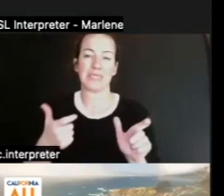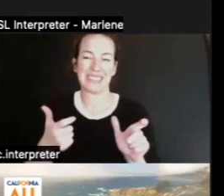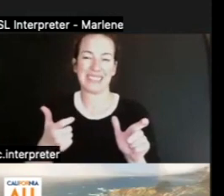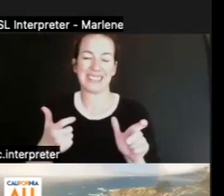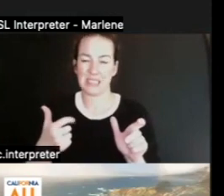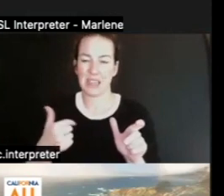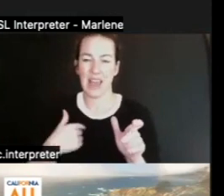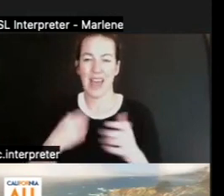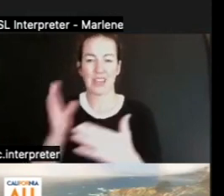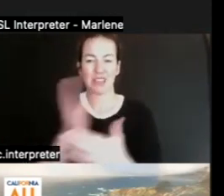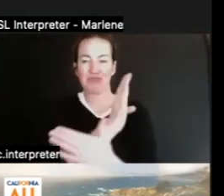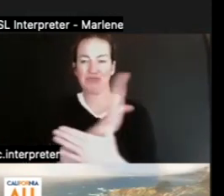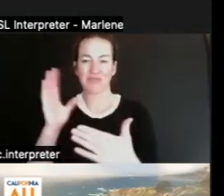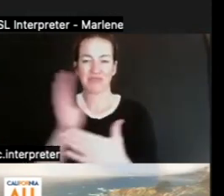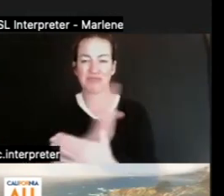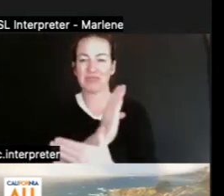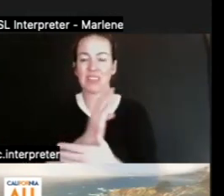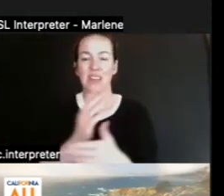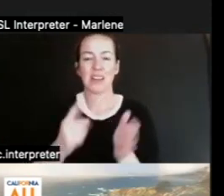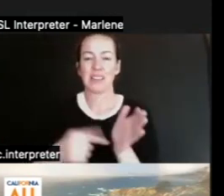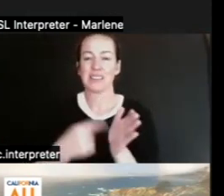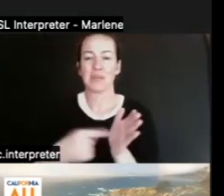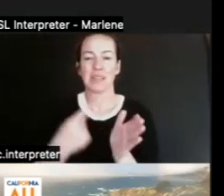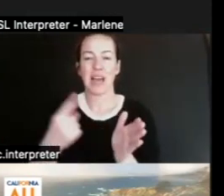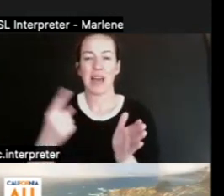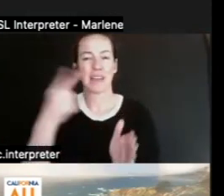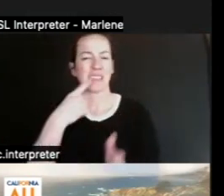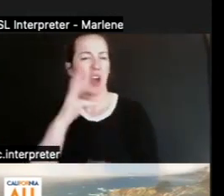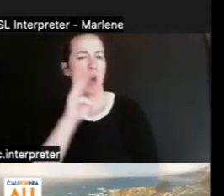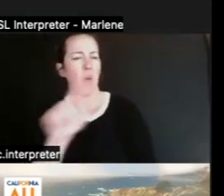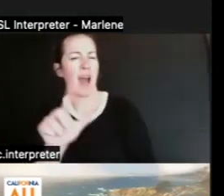play there that often the carriers say, well, gosh, there's service available there, but that